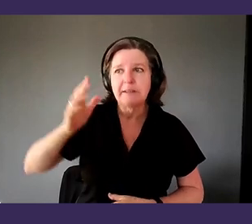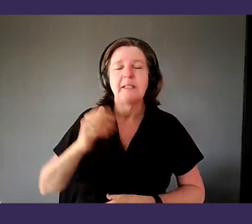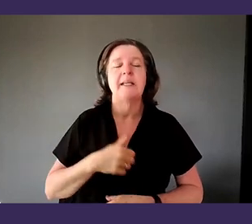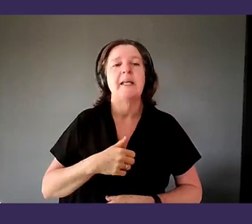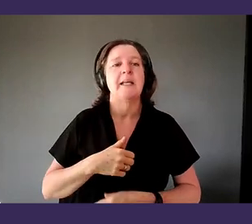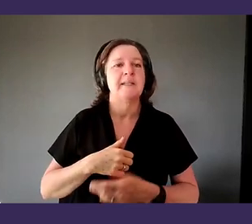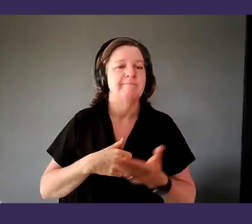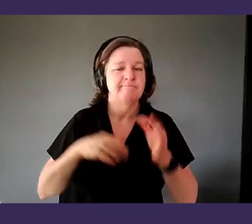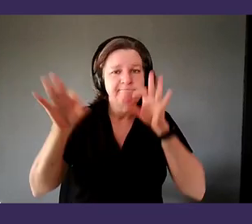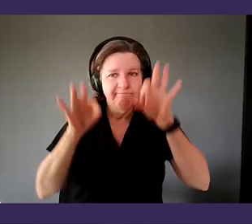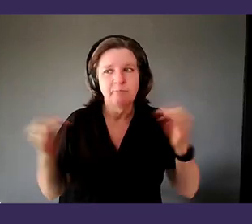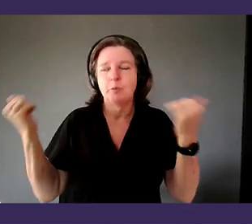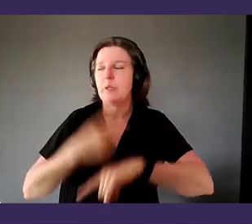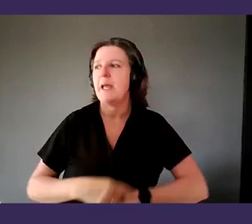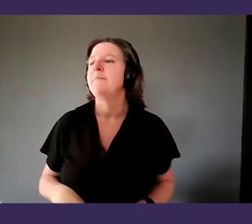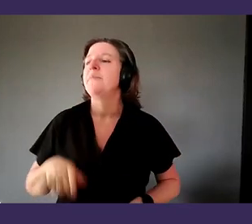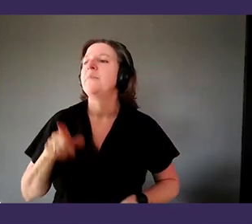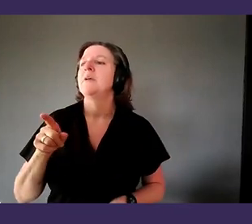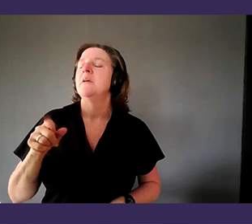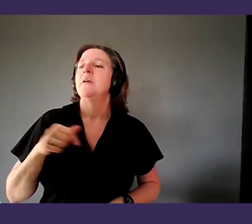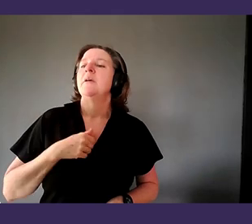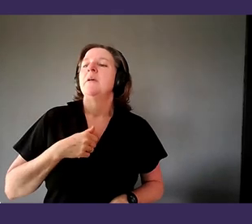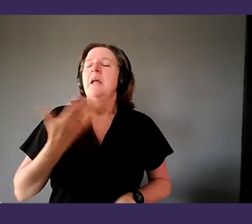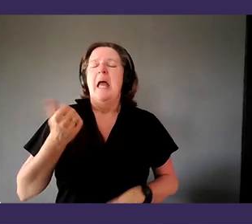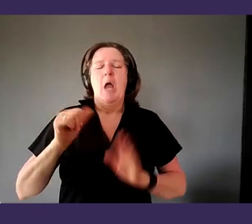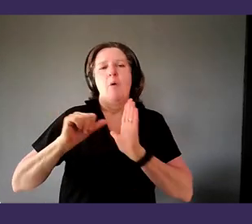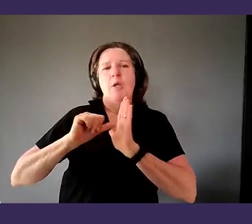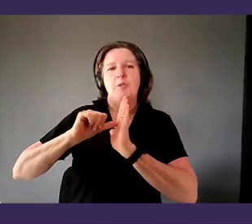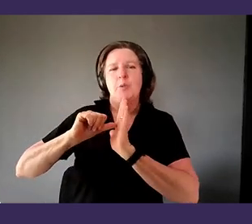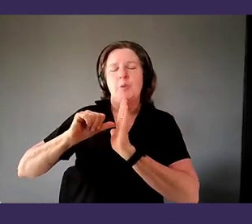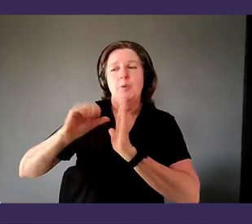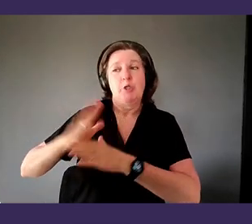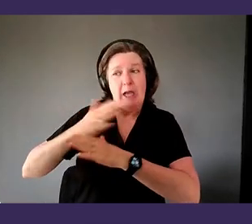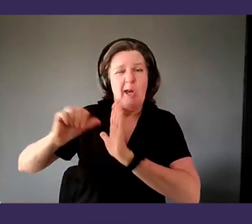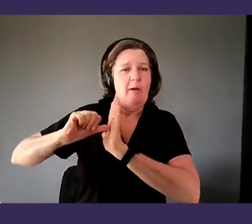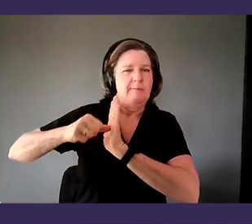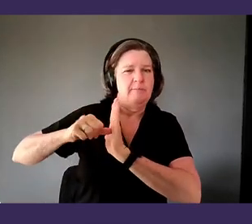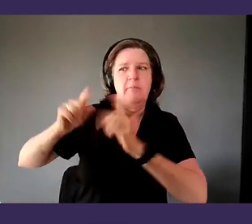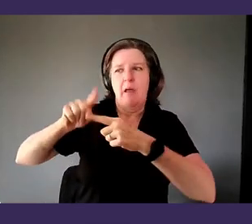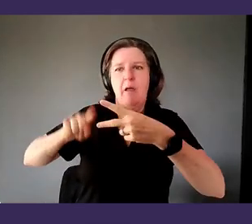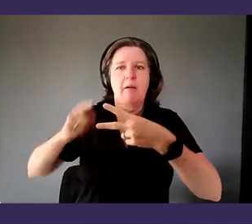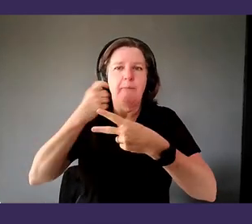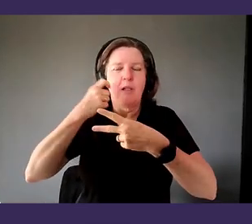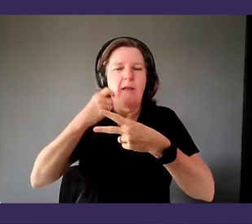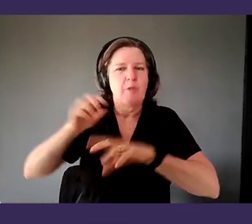I want to share and highlight a couple of the recent chats in the webinar chat.